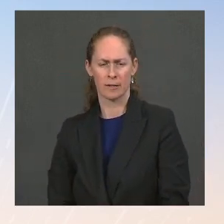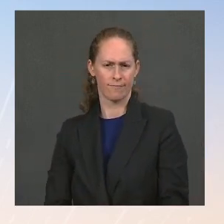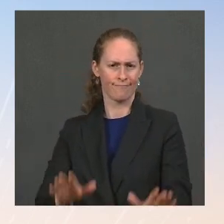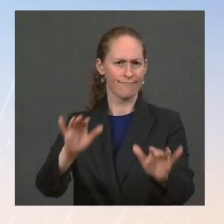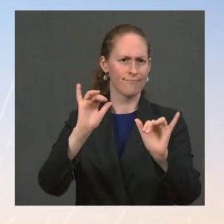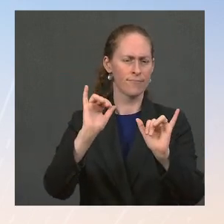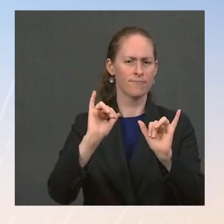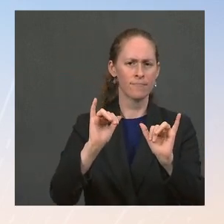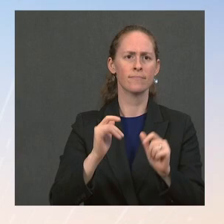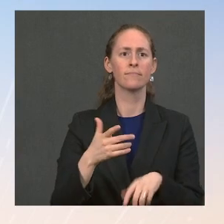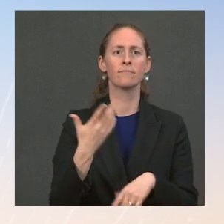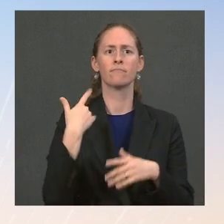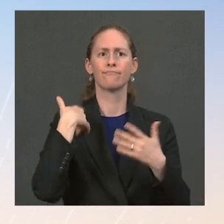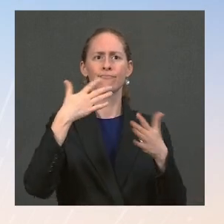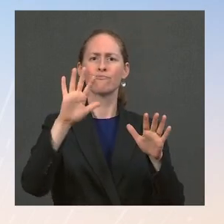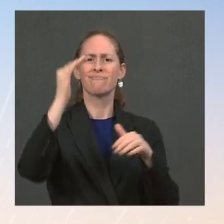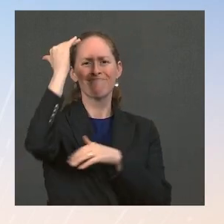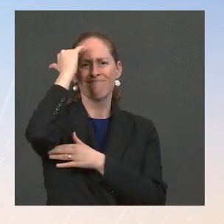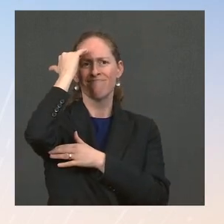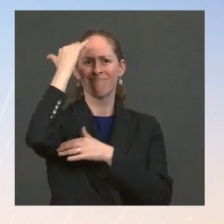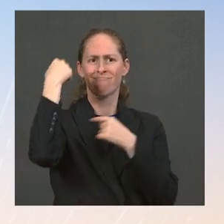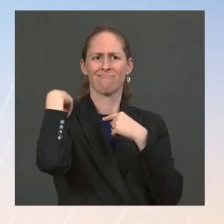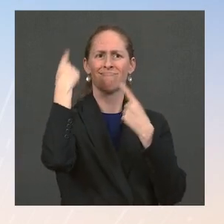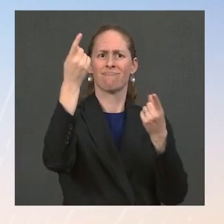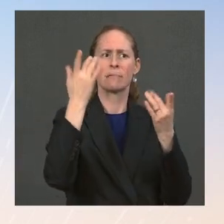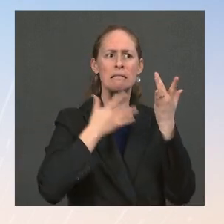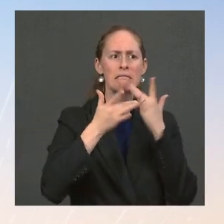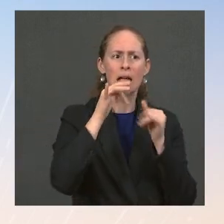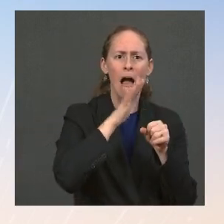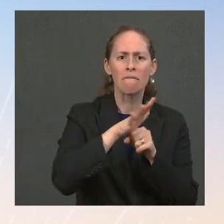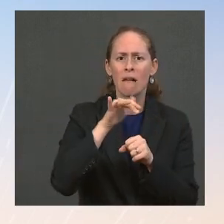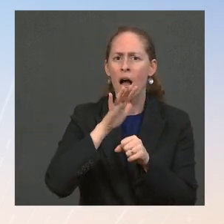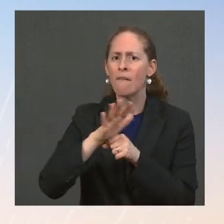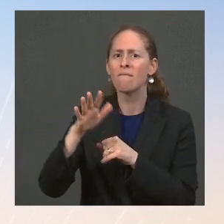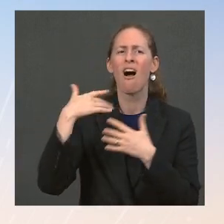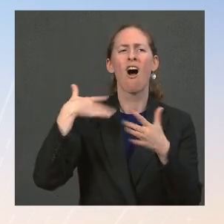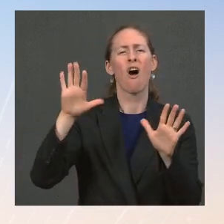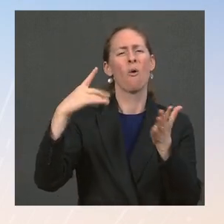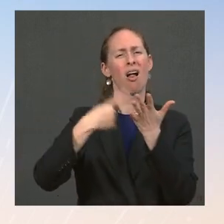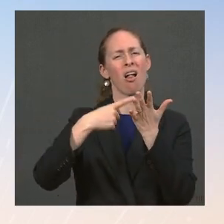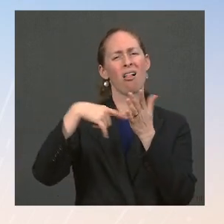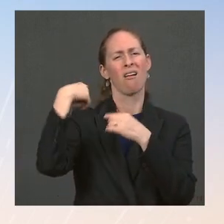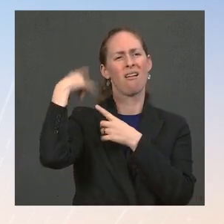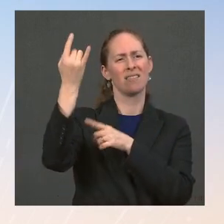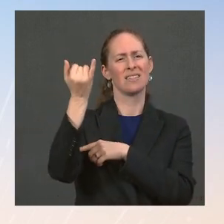And the President has not only put in place a task force, but we have taken a range of steps to work to address.